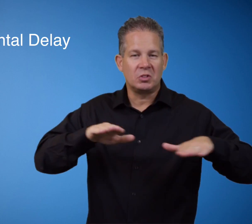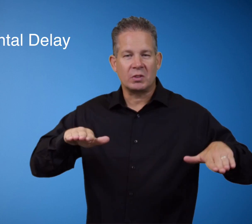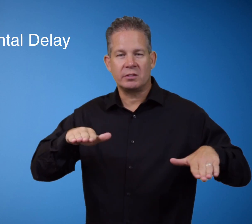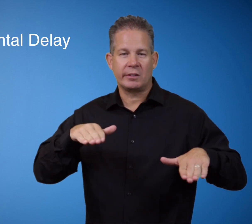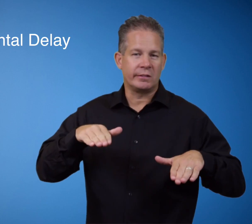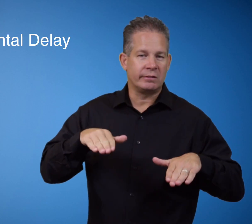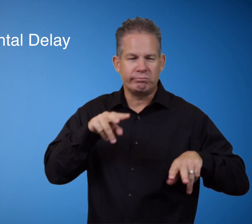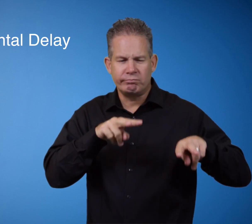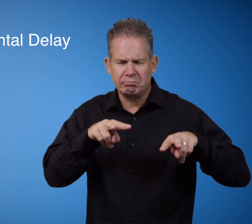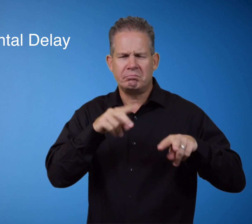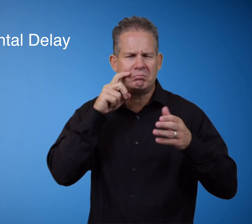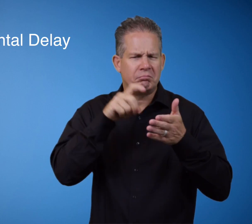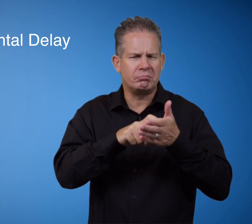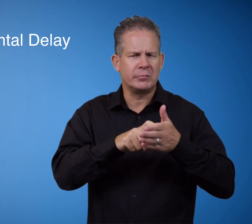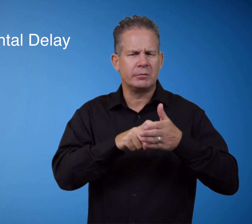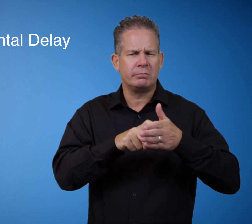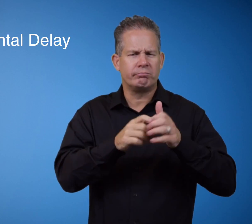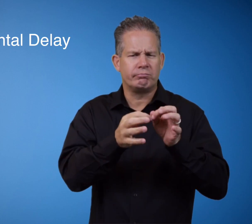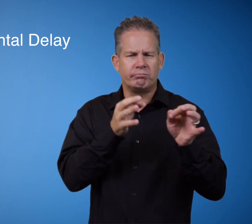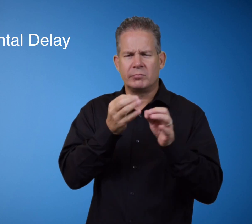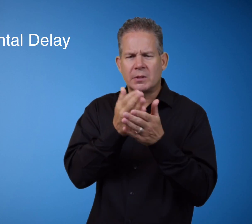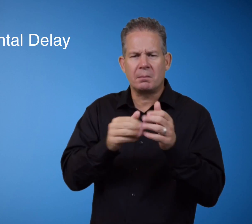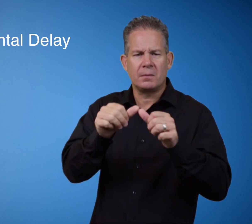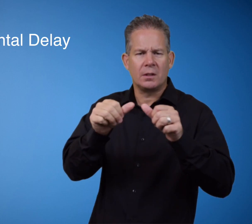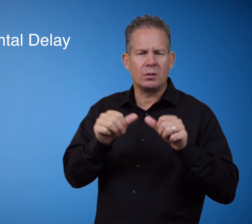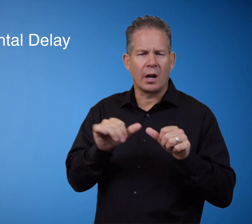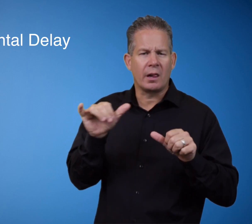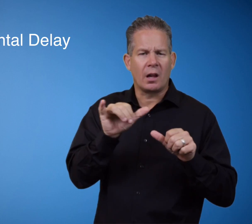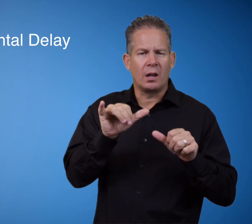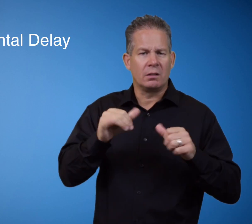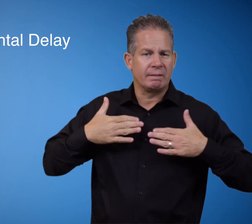Developmental delay refers to children who have been identified to be behind in certain areas.